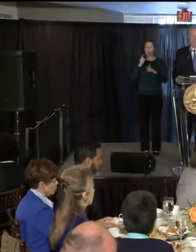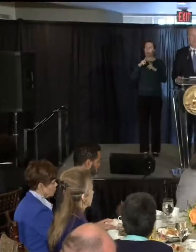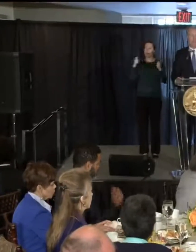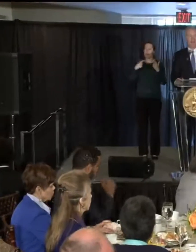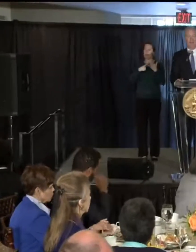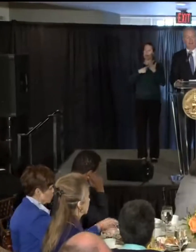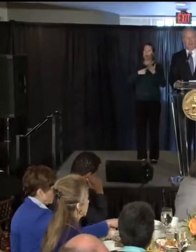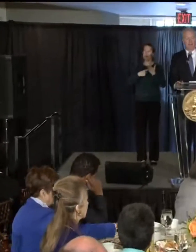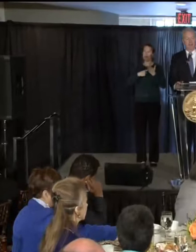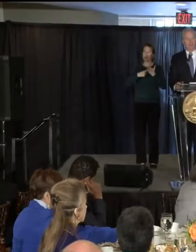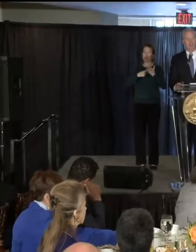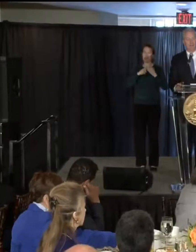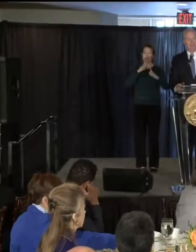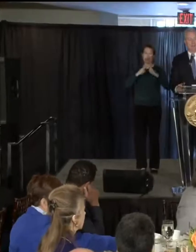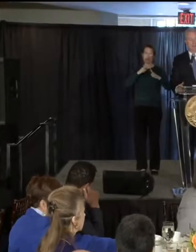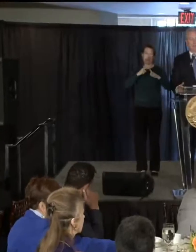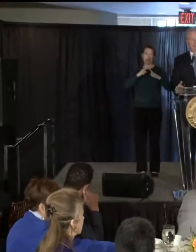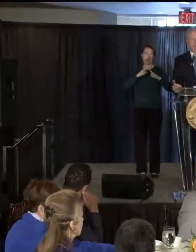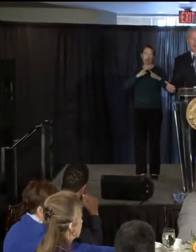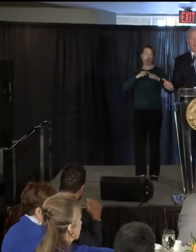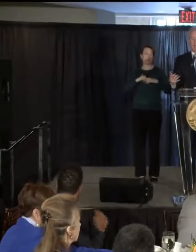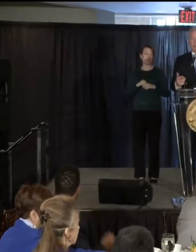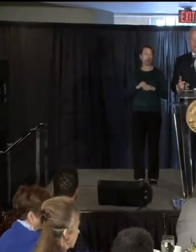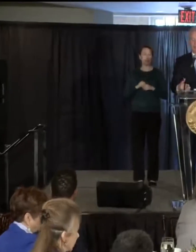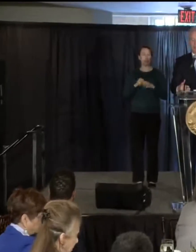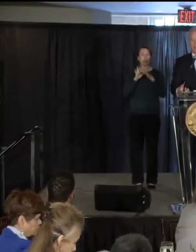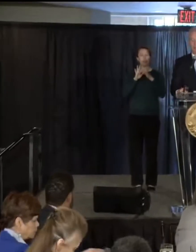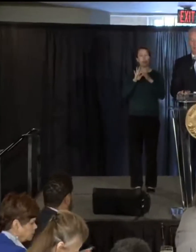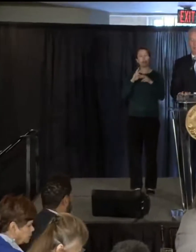WE HAD THE DEBATE ON THE NOMINATION OF THE NEXT SUPREME